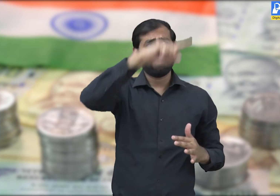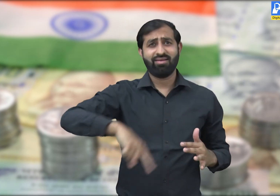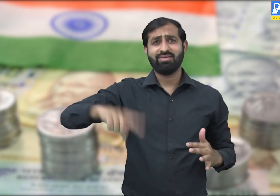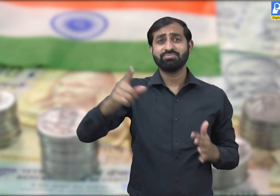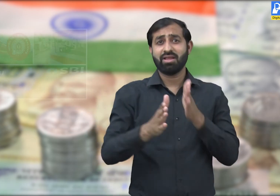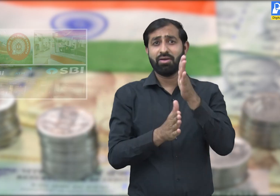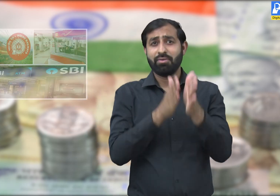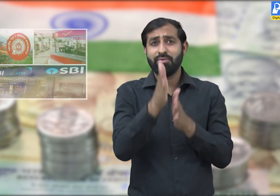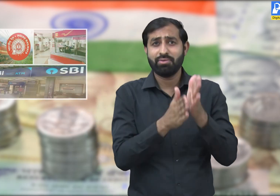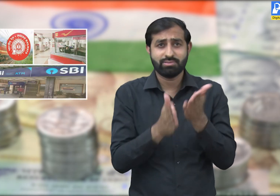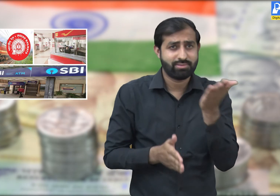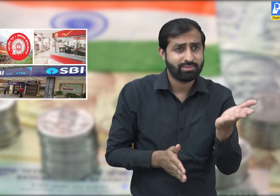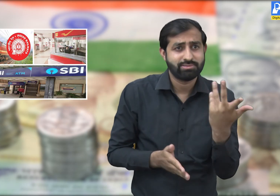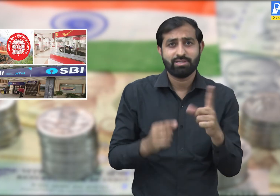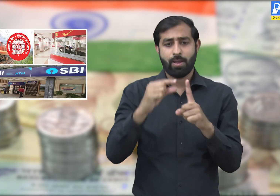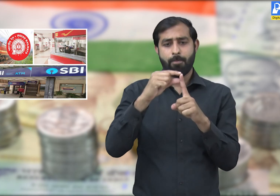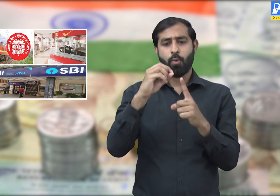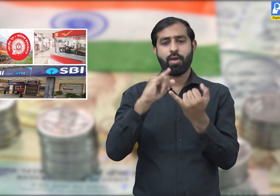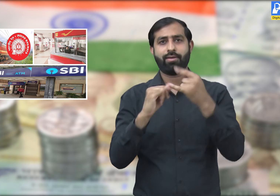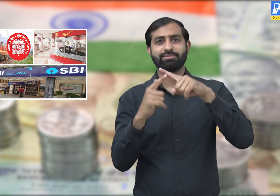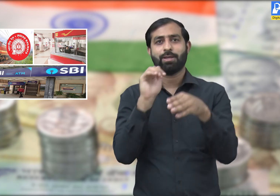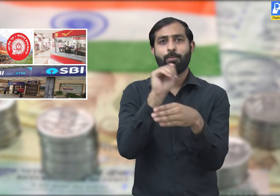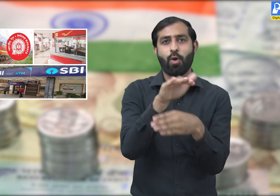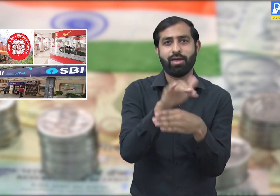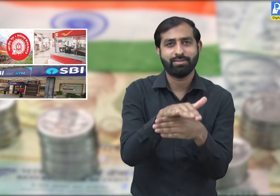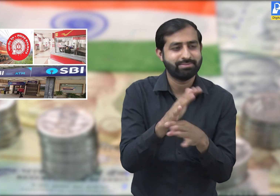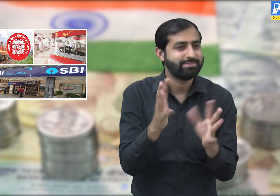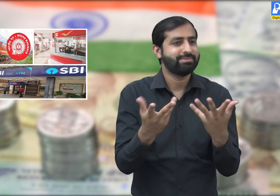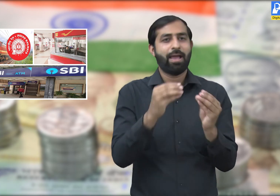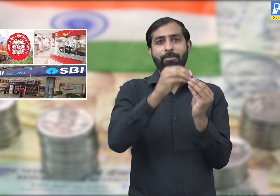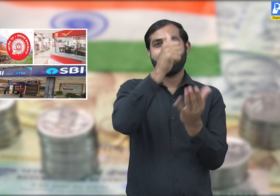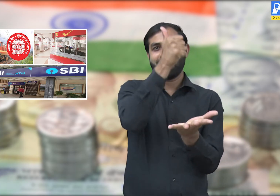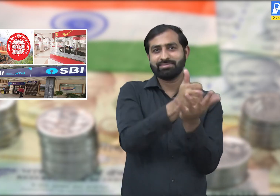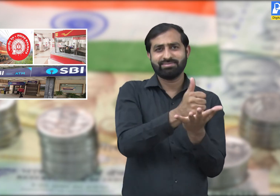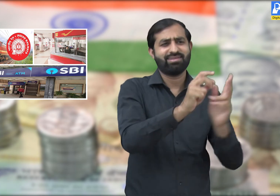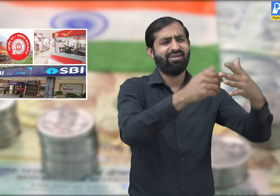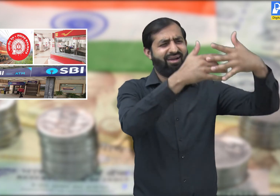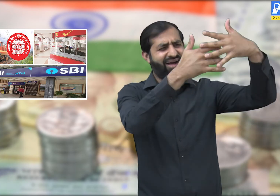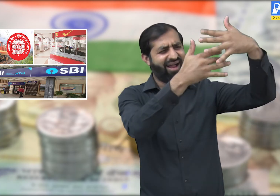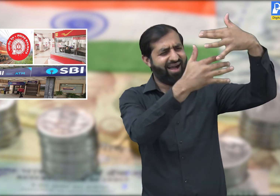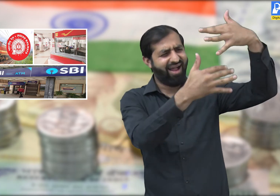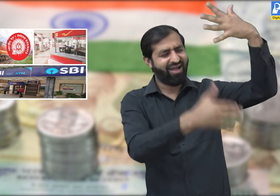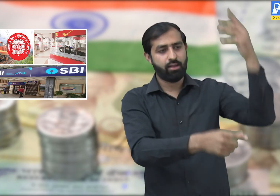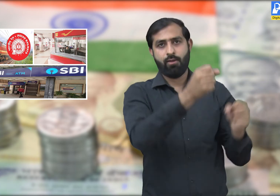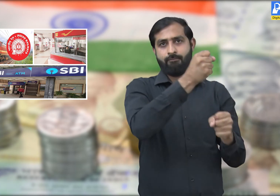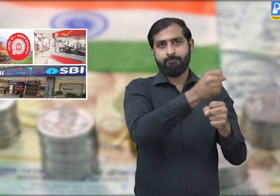services like railways, post offices and banks.